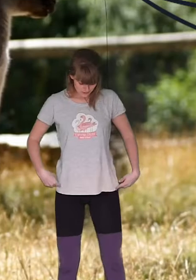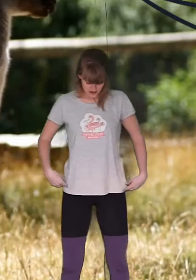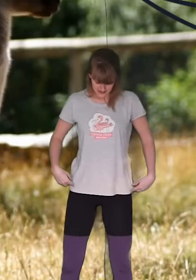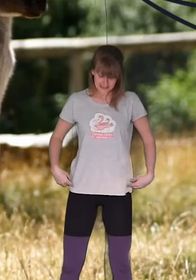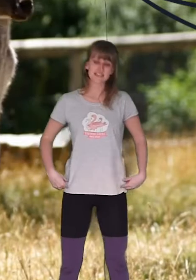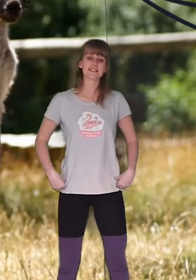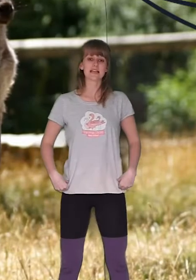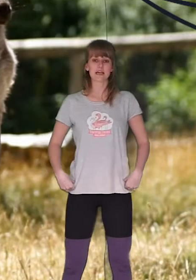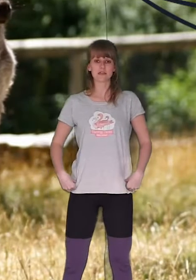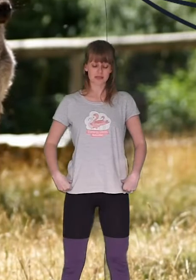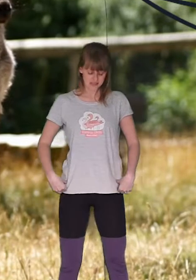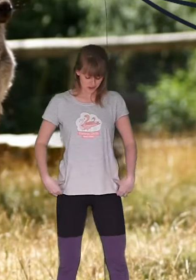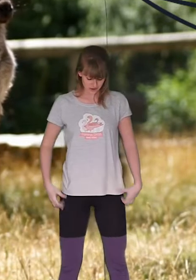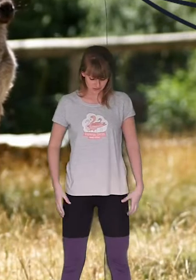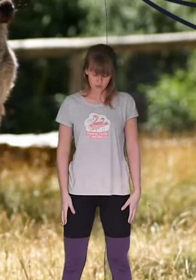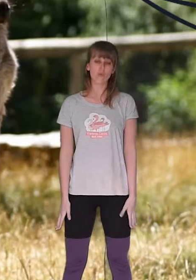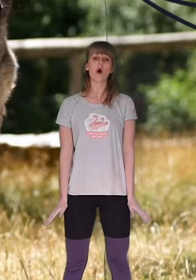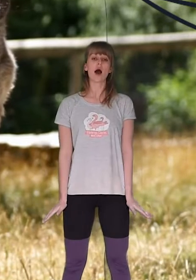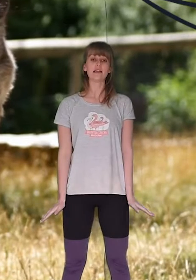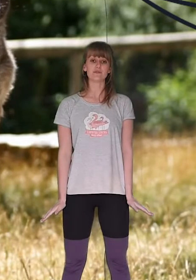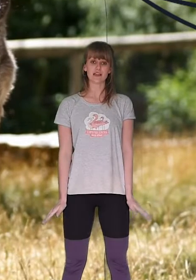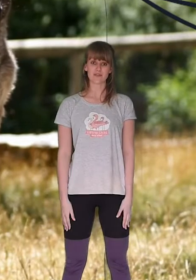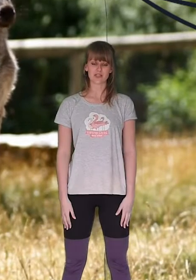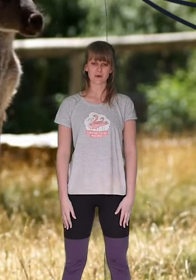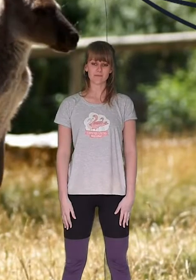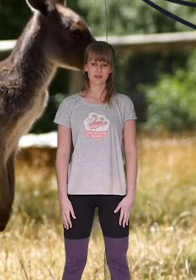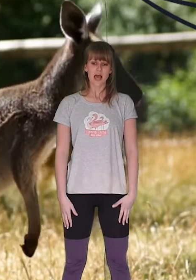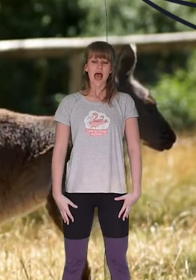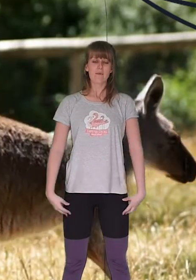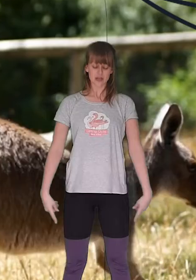our legs into second position, so we've got wide feet for this one and we're going